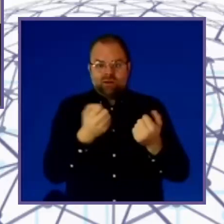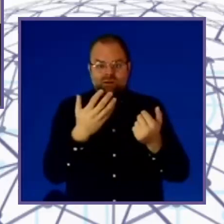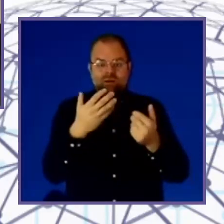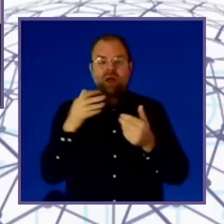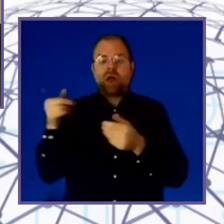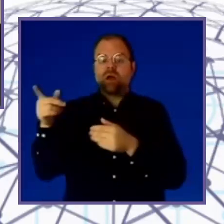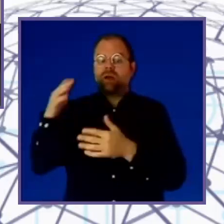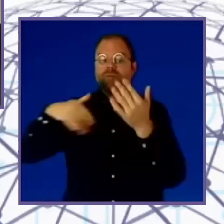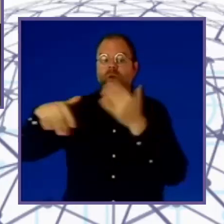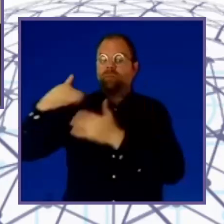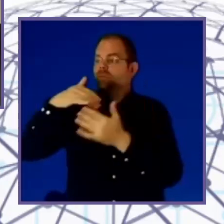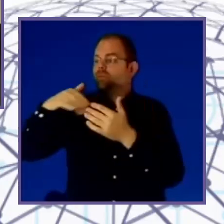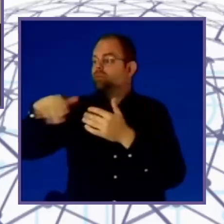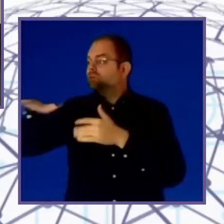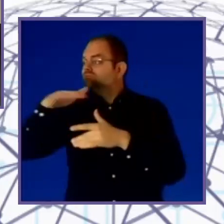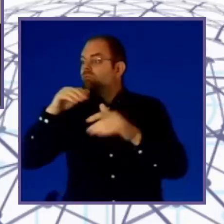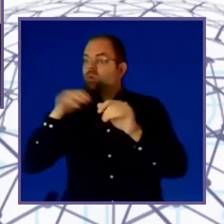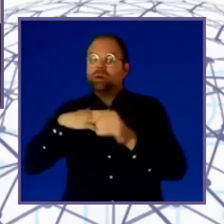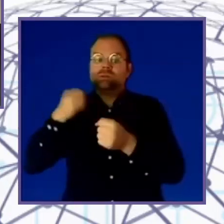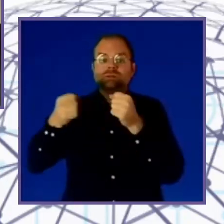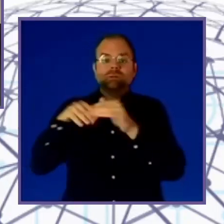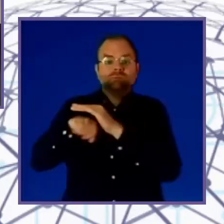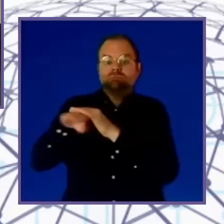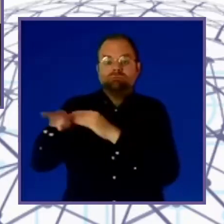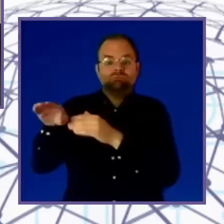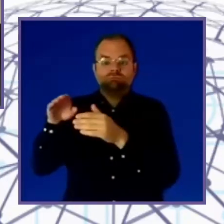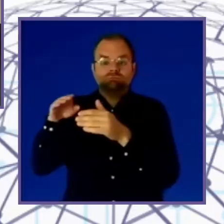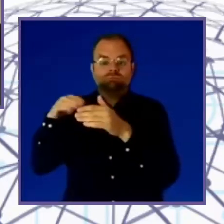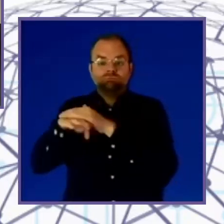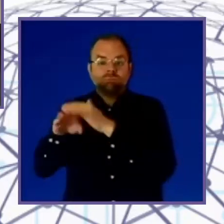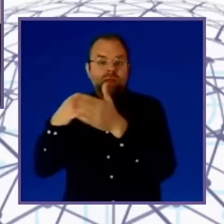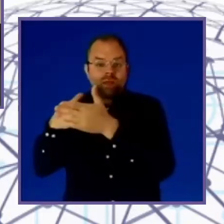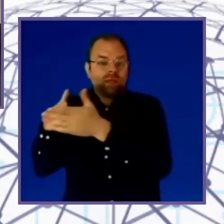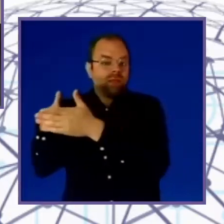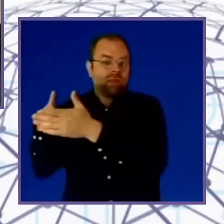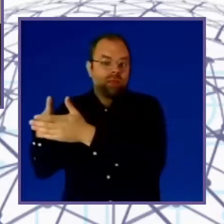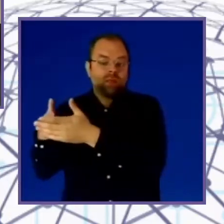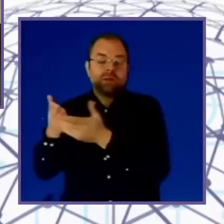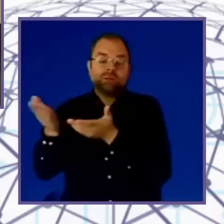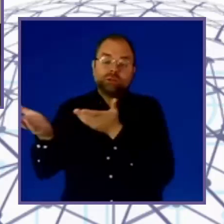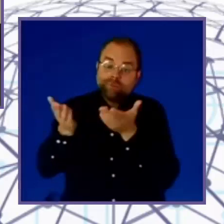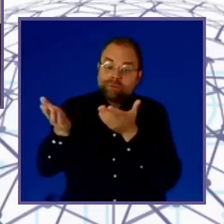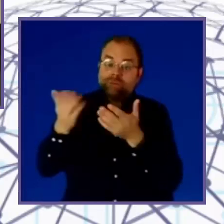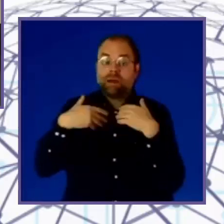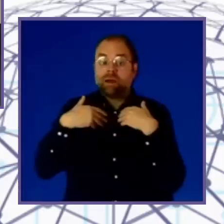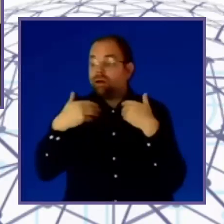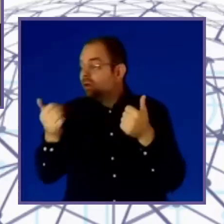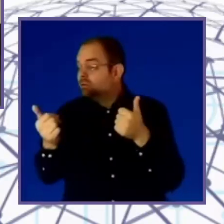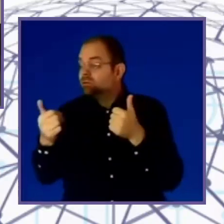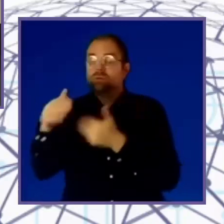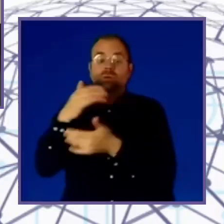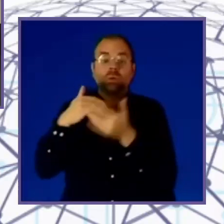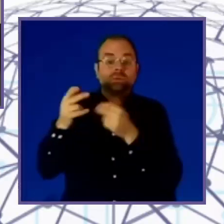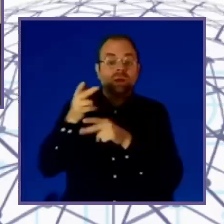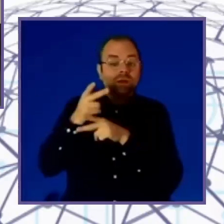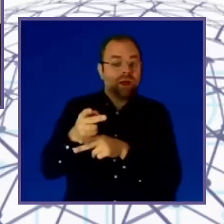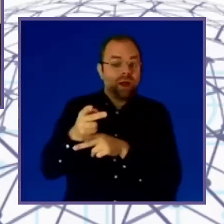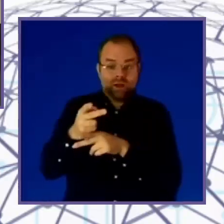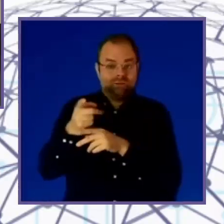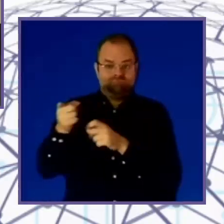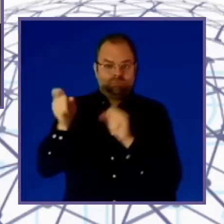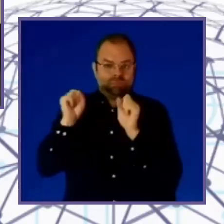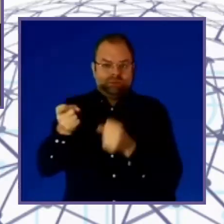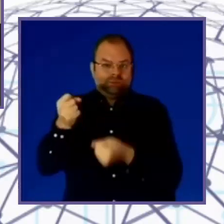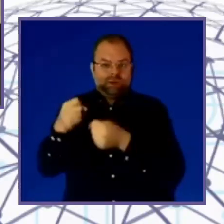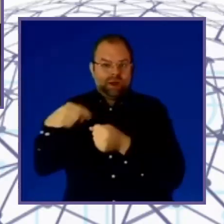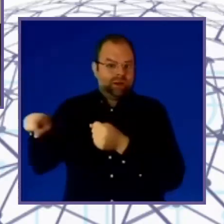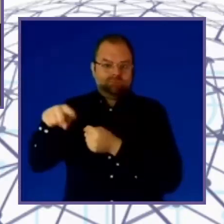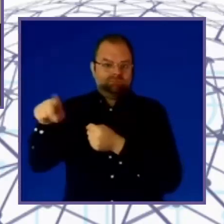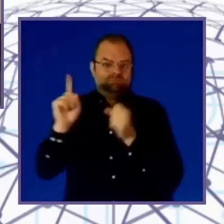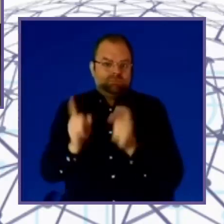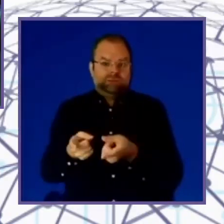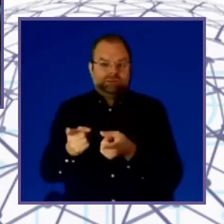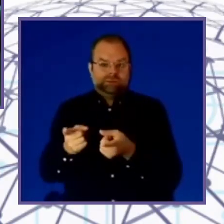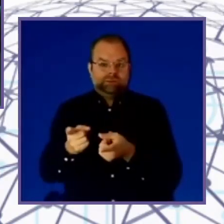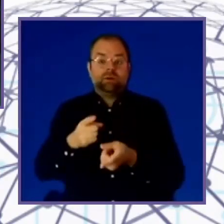cost of living crisis, with three fifths 60% of all COVID 19 deaths being disabled people, even